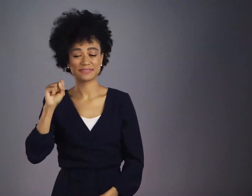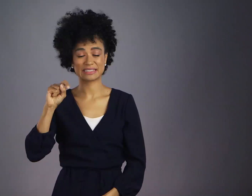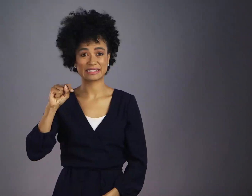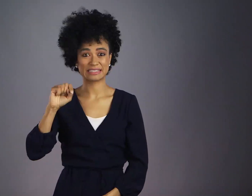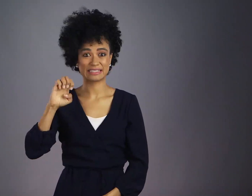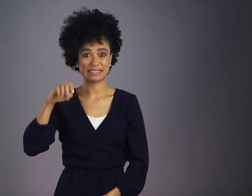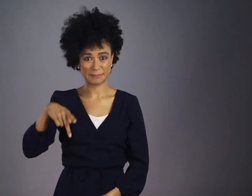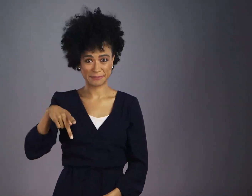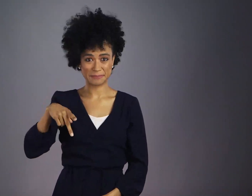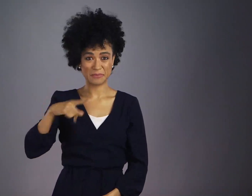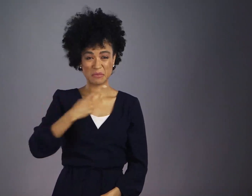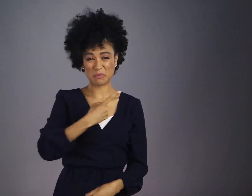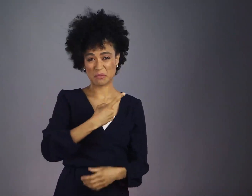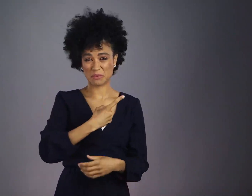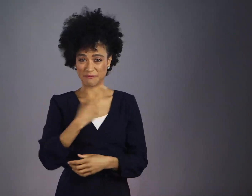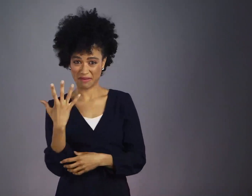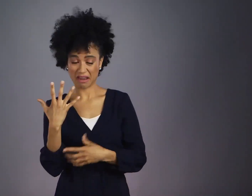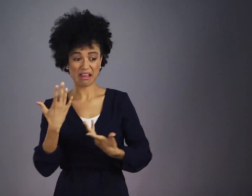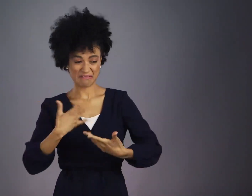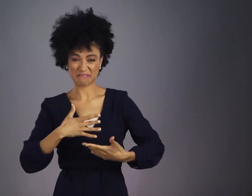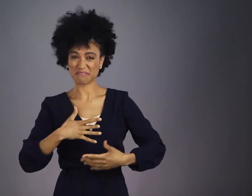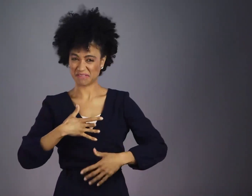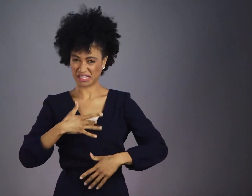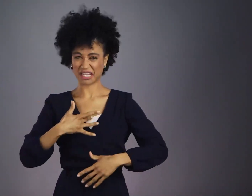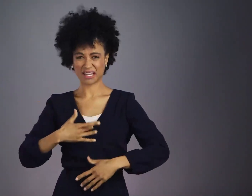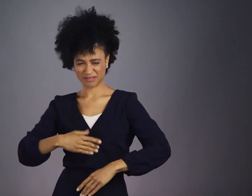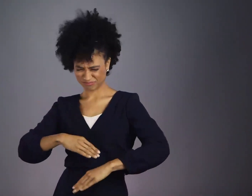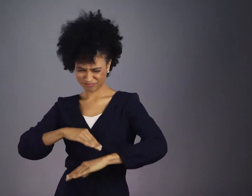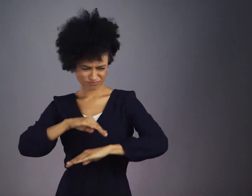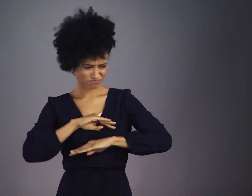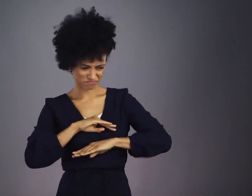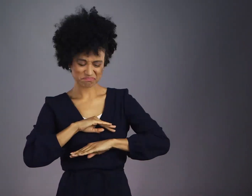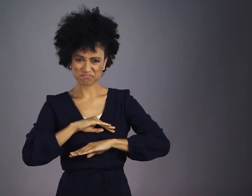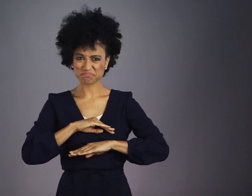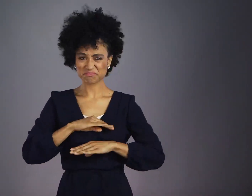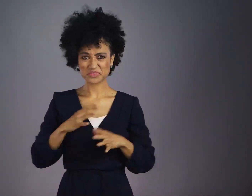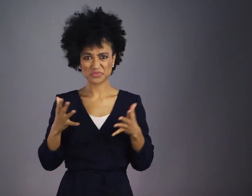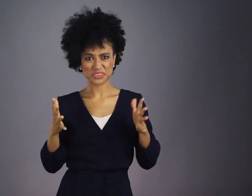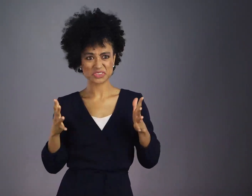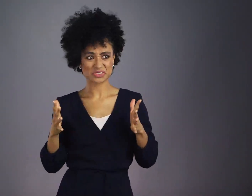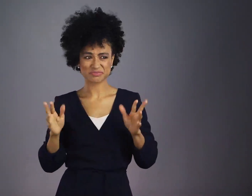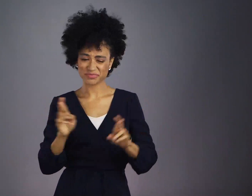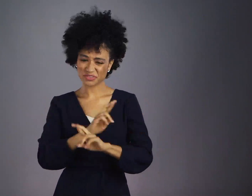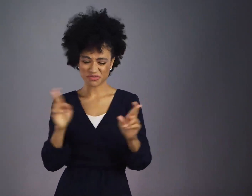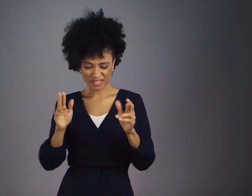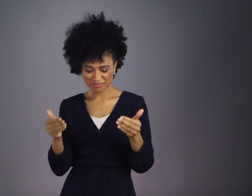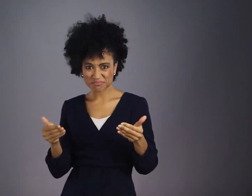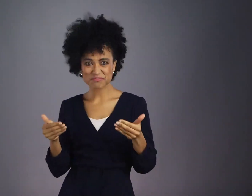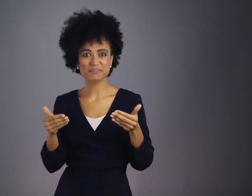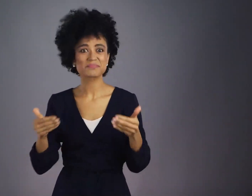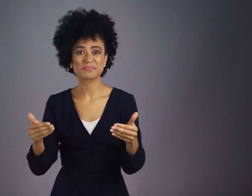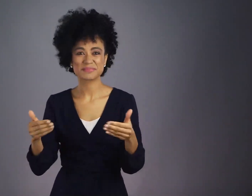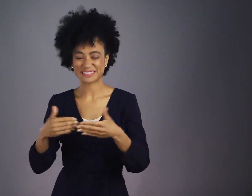If we can answer to our satisfaction, we then look at Step Six.